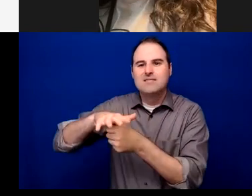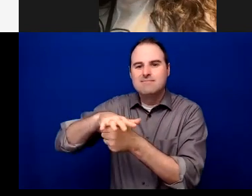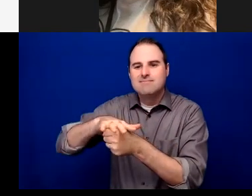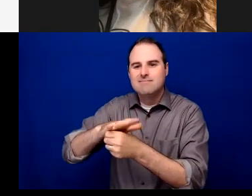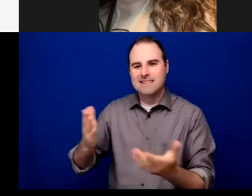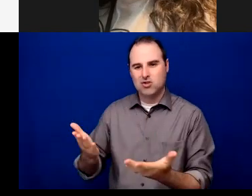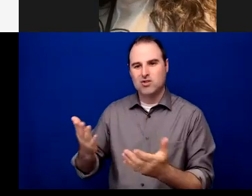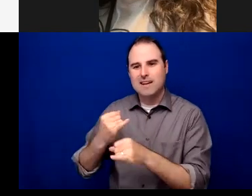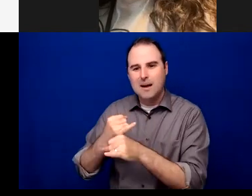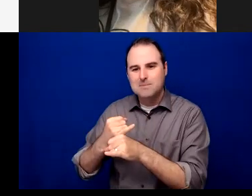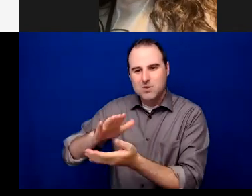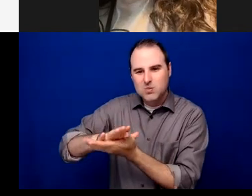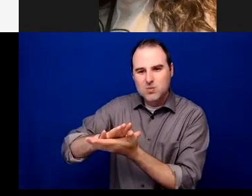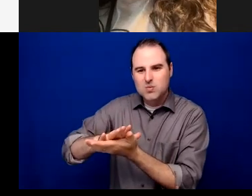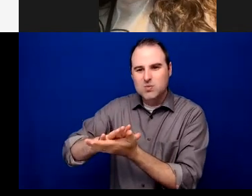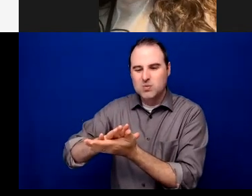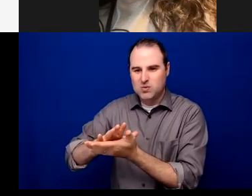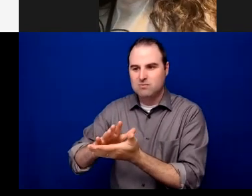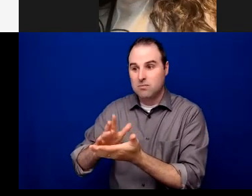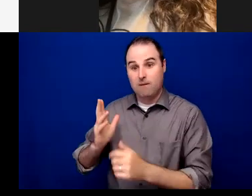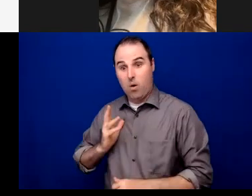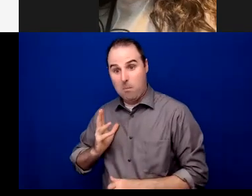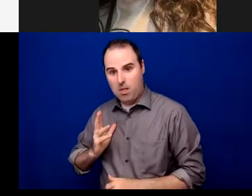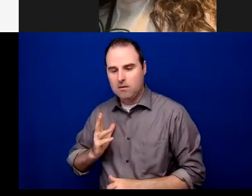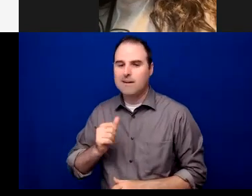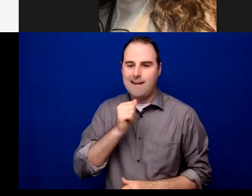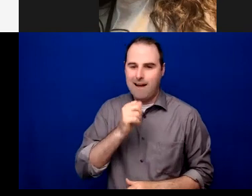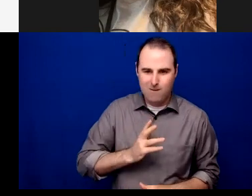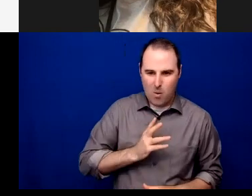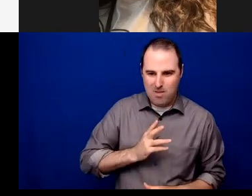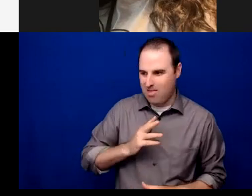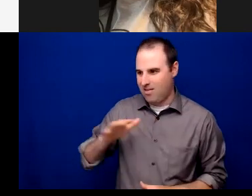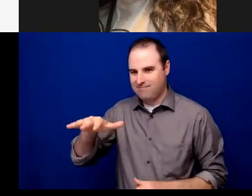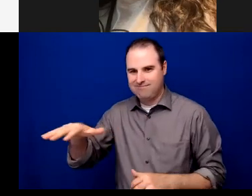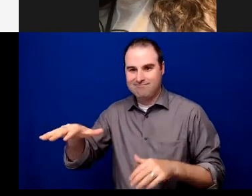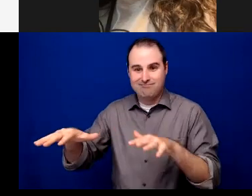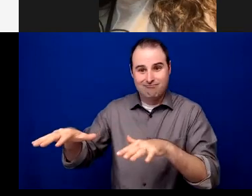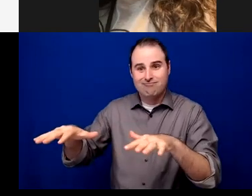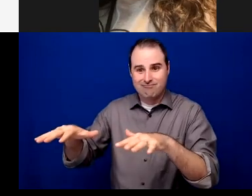both formal and informal spaces. And the the one thing I'll I'll say is that